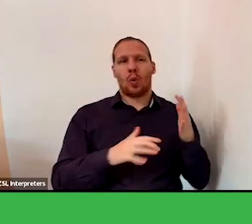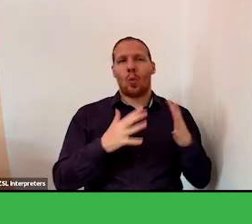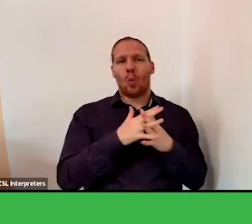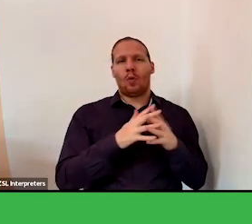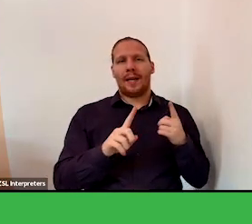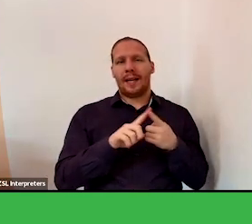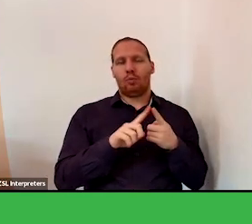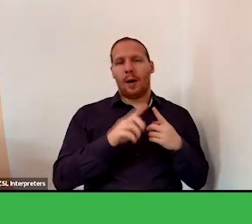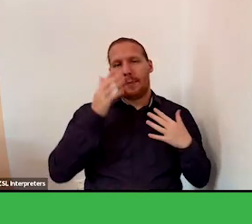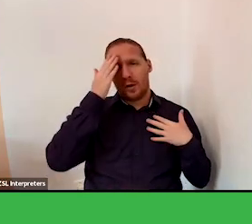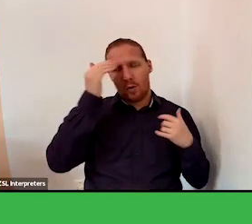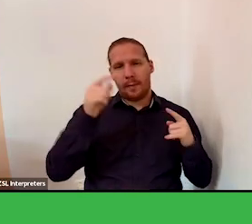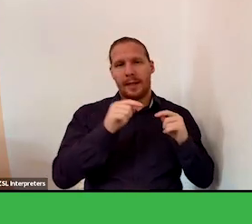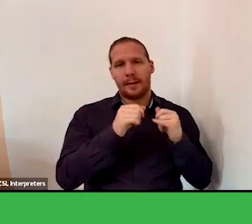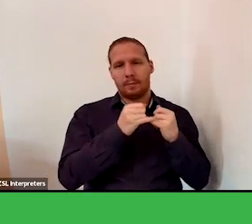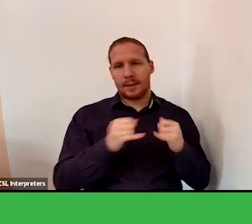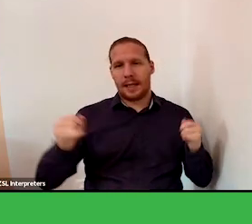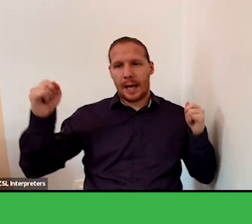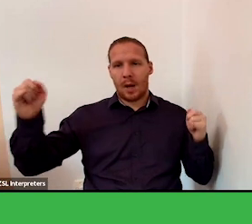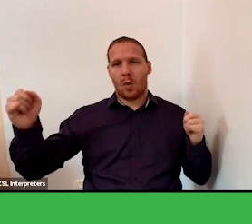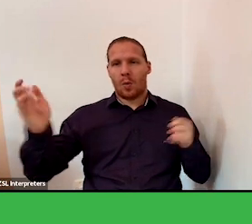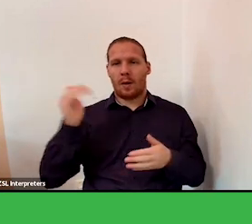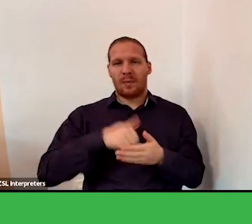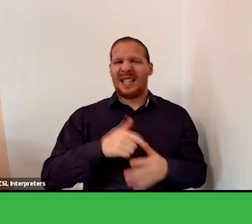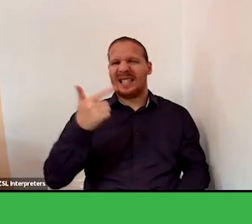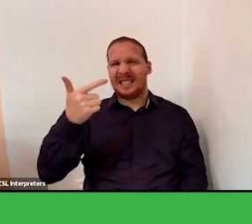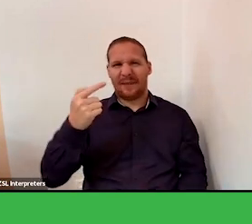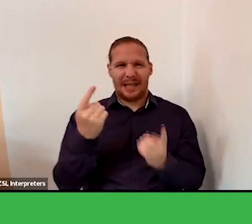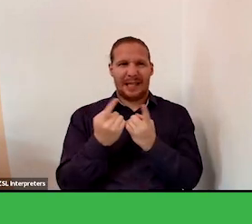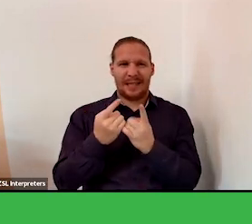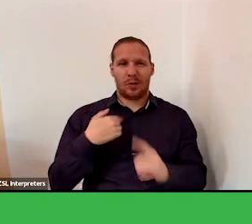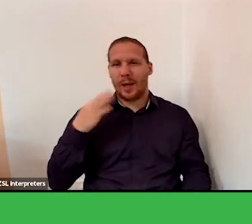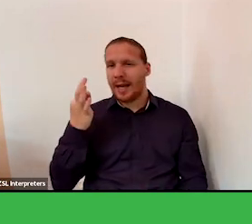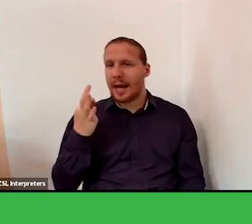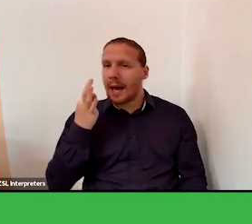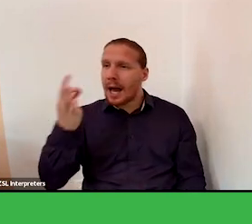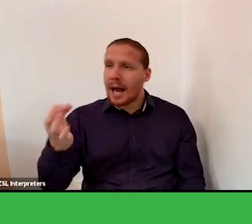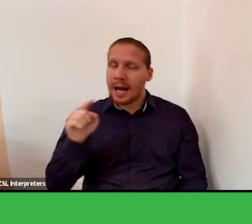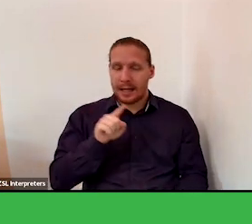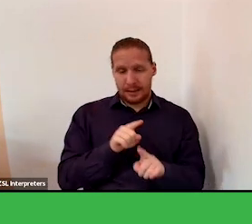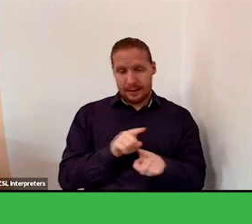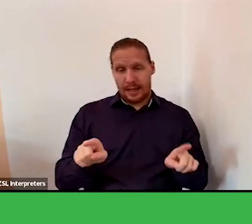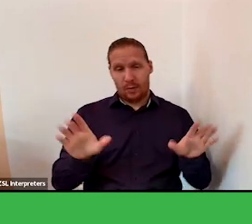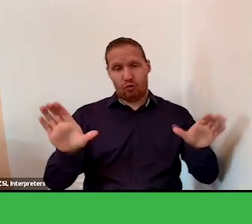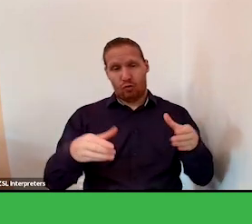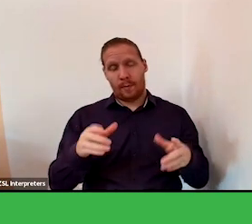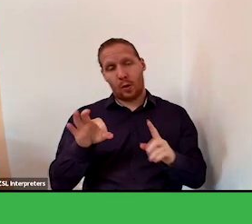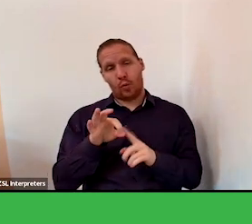This consists of seven items and we ask them questions about feeling good and optimistic about the future, as well as autonomy